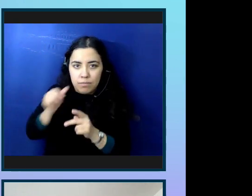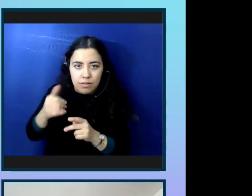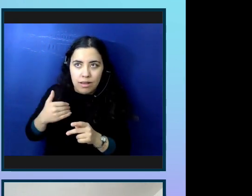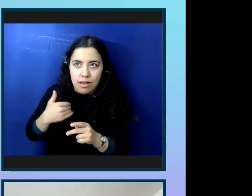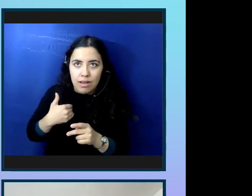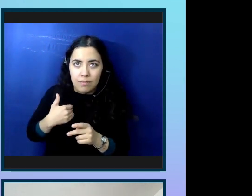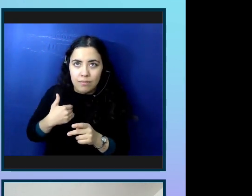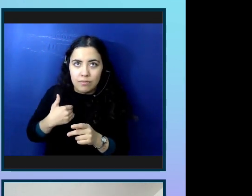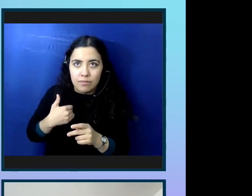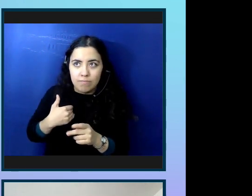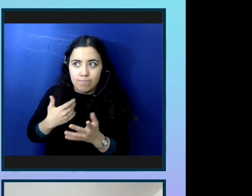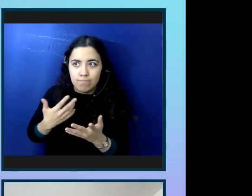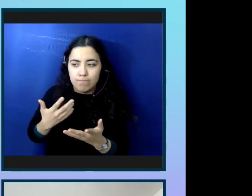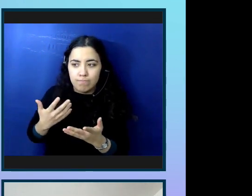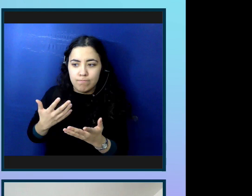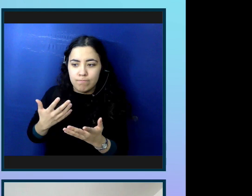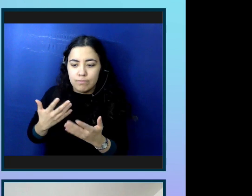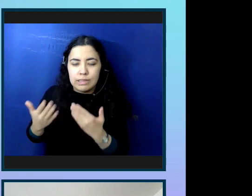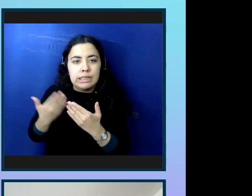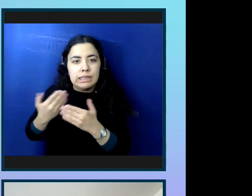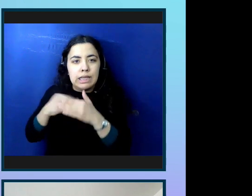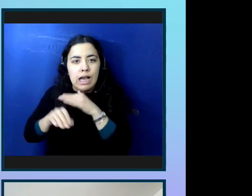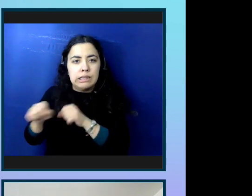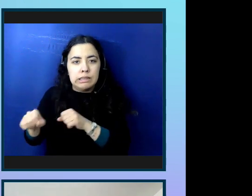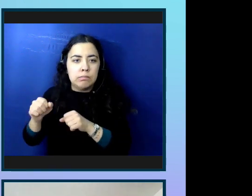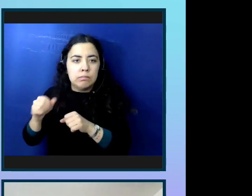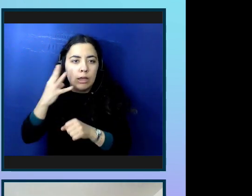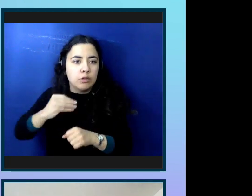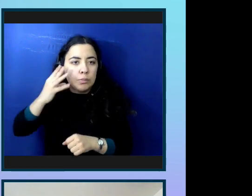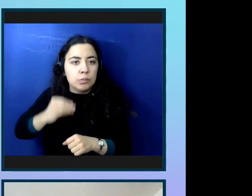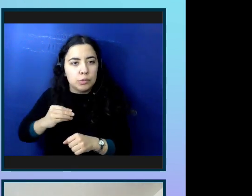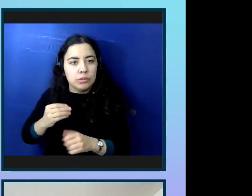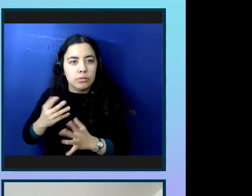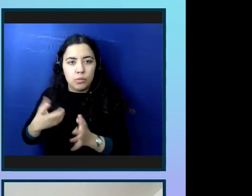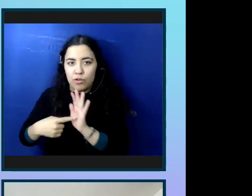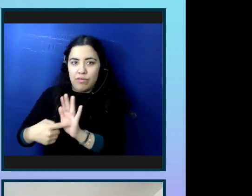and don't kind of reflect the places you live and the diversity that exists.